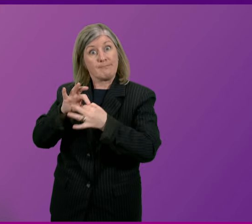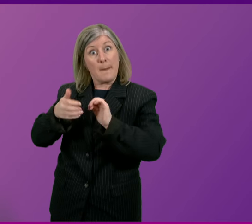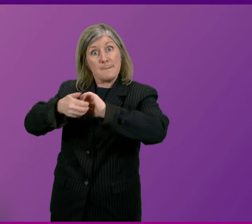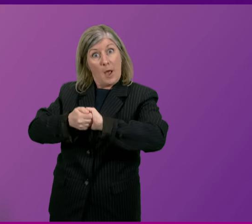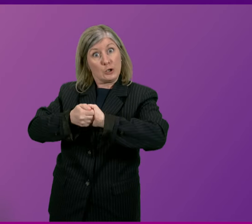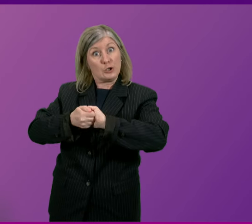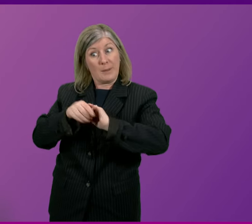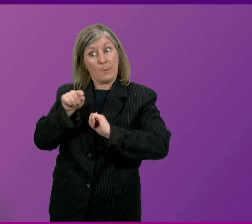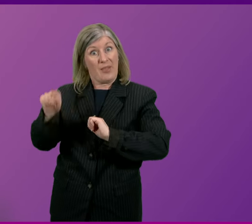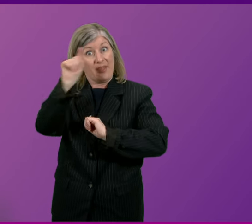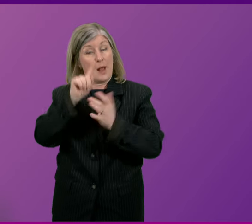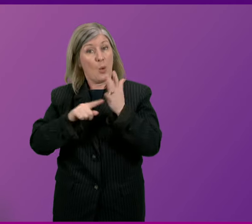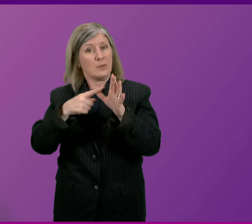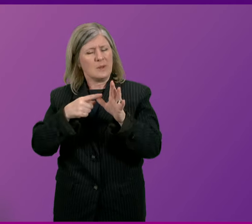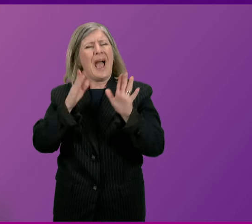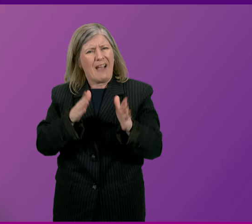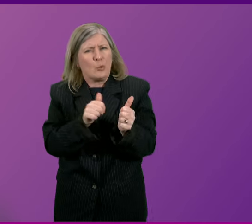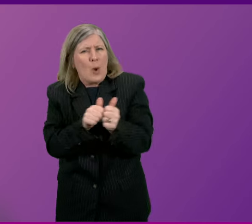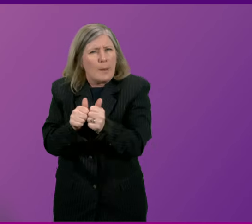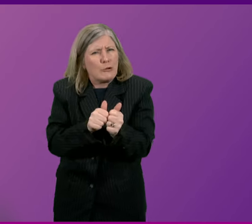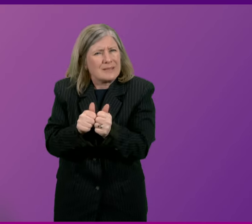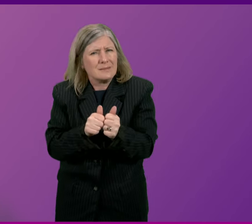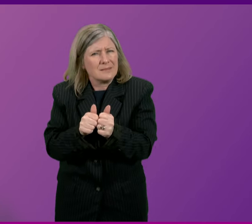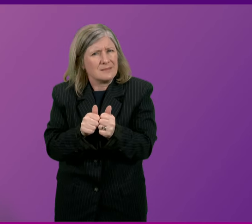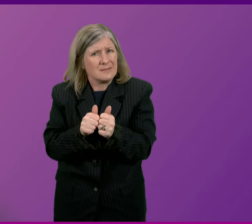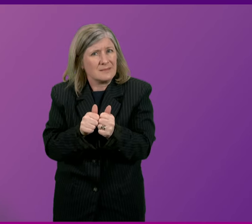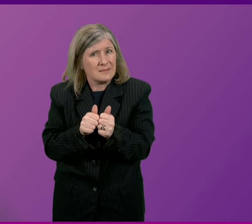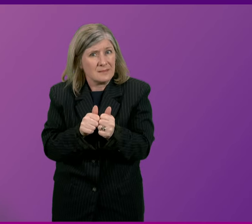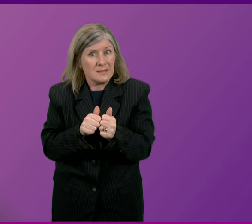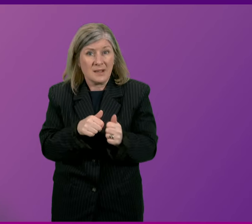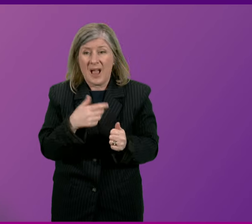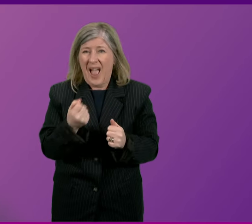we work collaboratively. I would have members of Parliament in here complaining all the